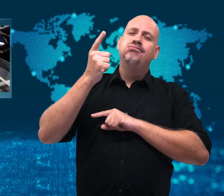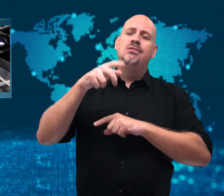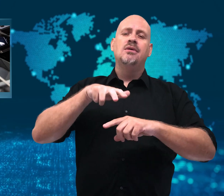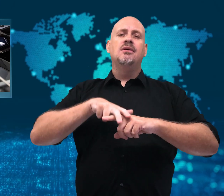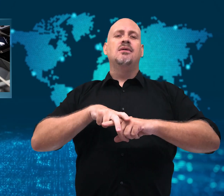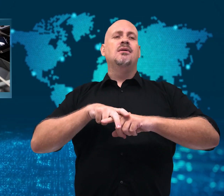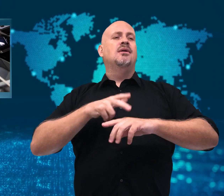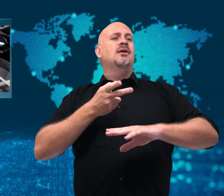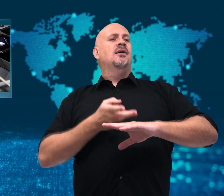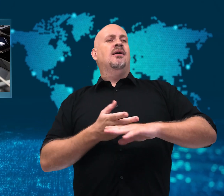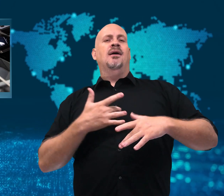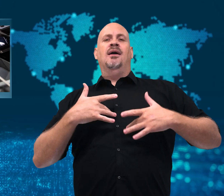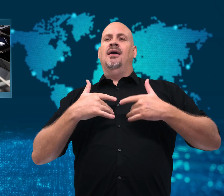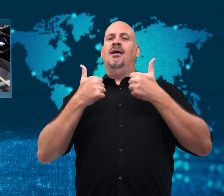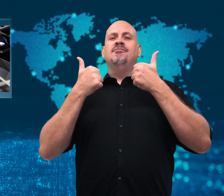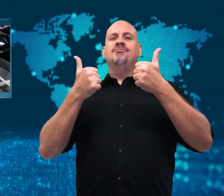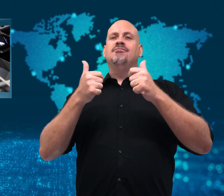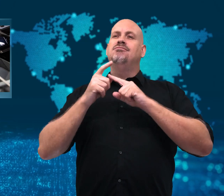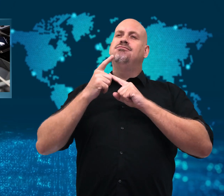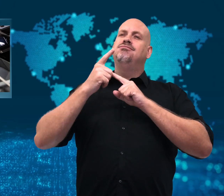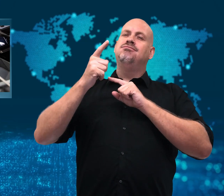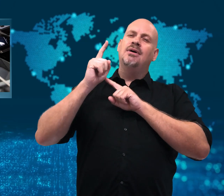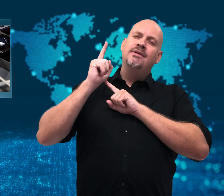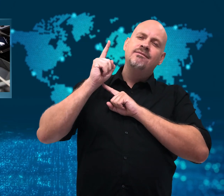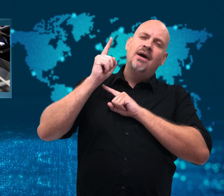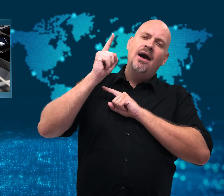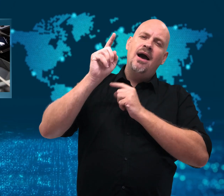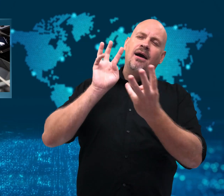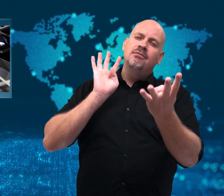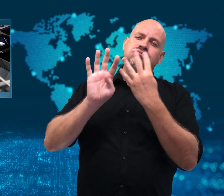it is shaped as a sports car.